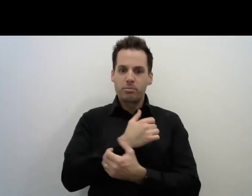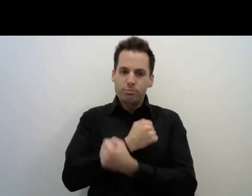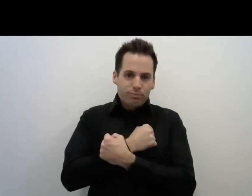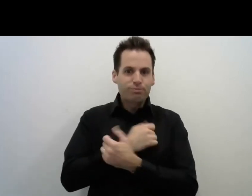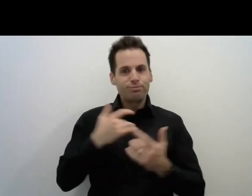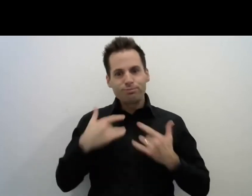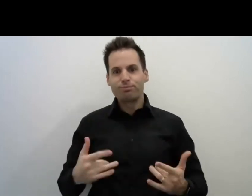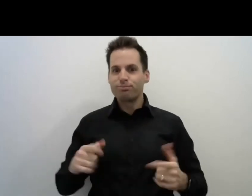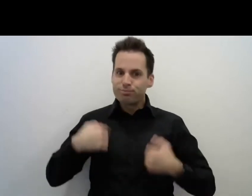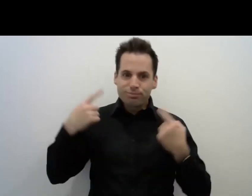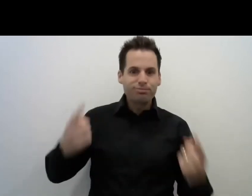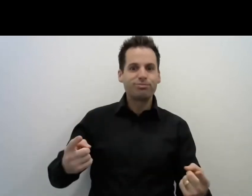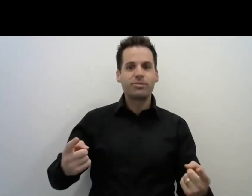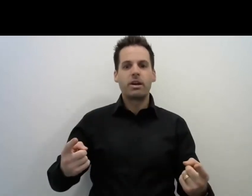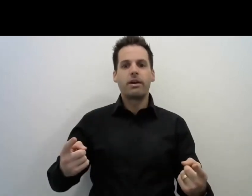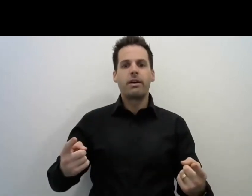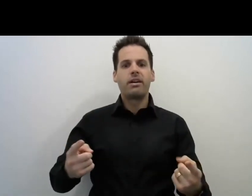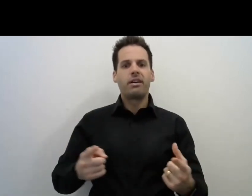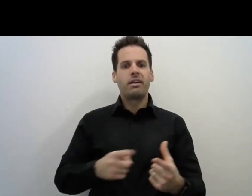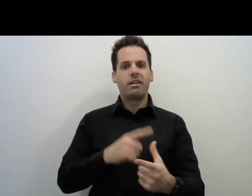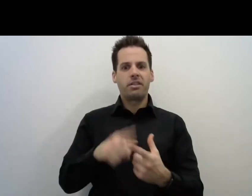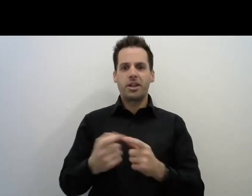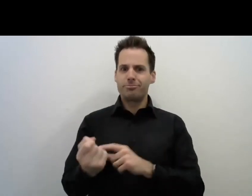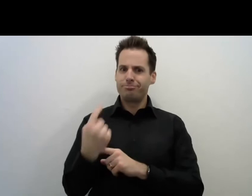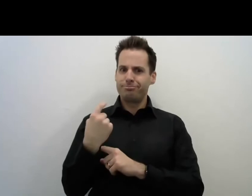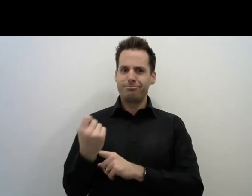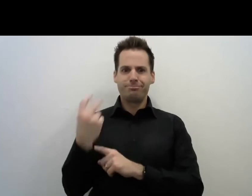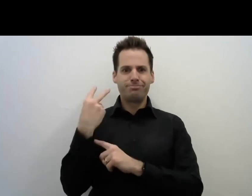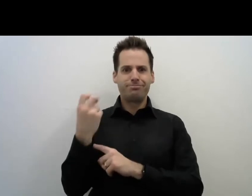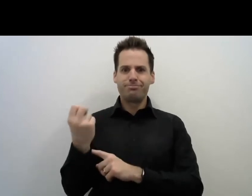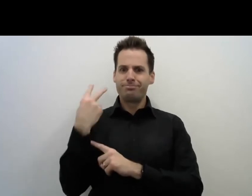several years everybody says that you know wants to bring their dog with them everywhere they go